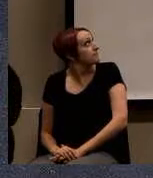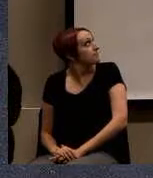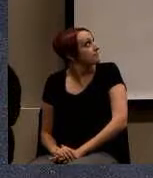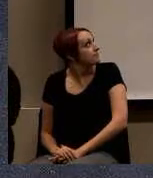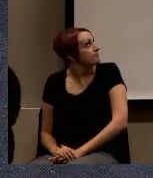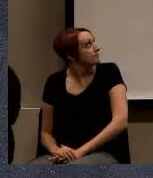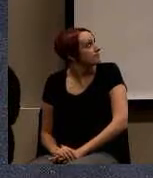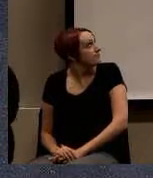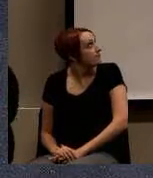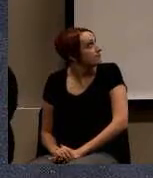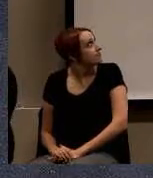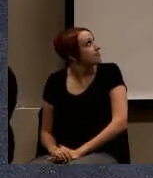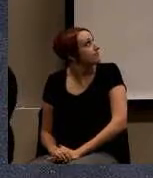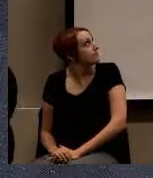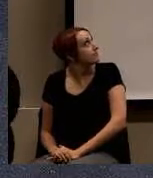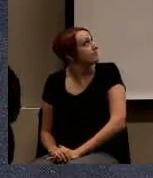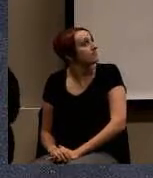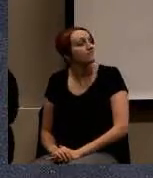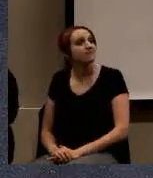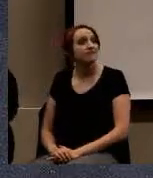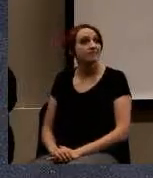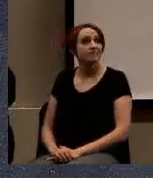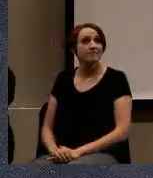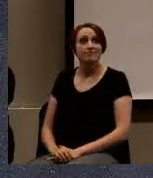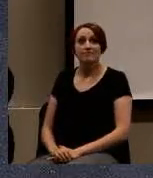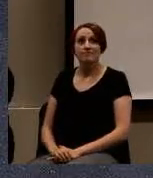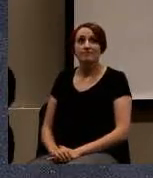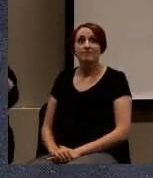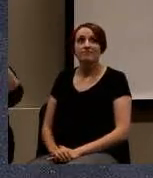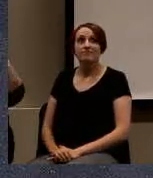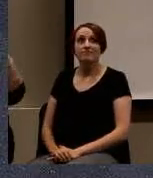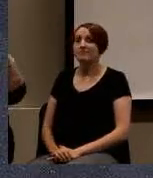able to see. With the same illumination, this is what